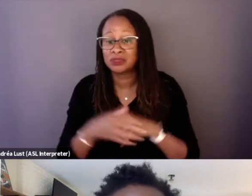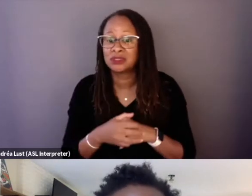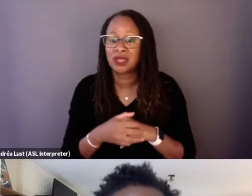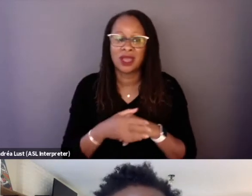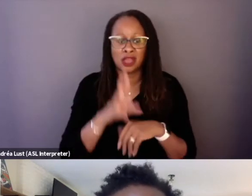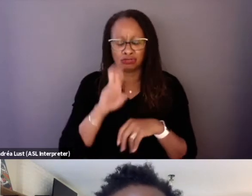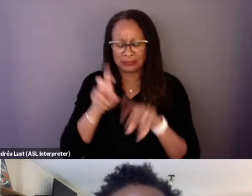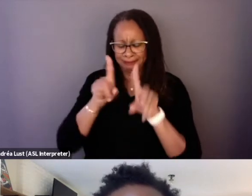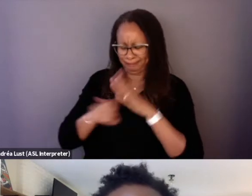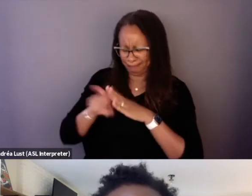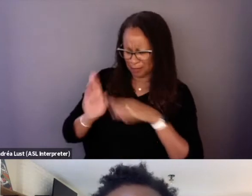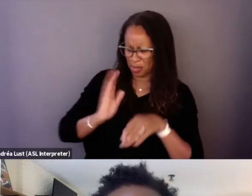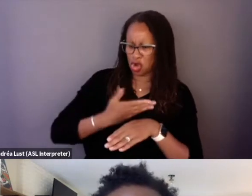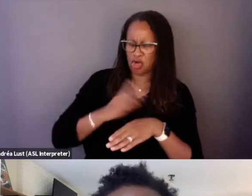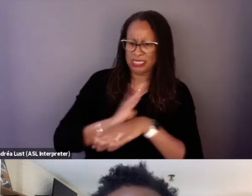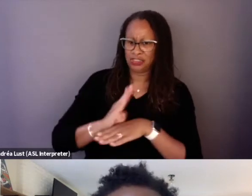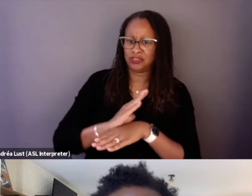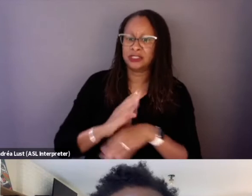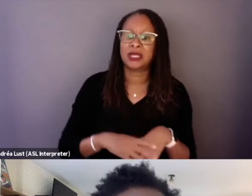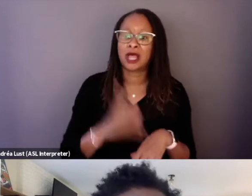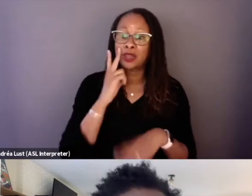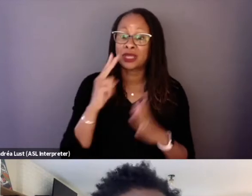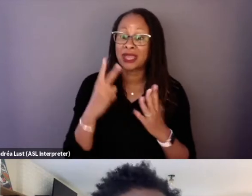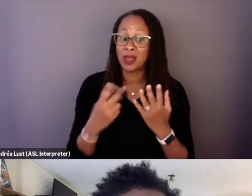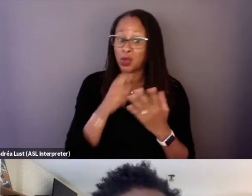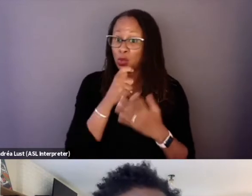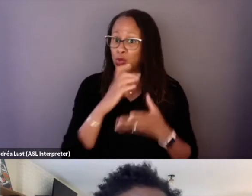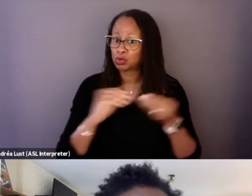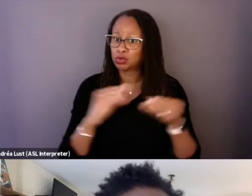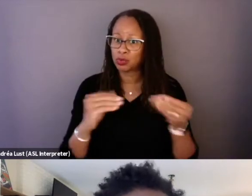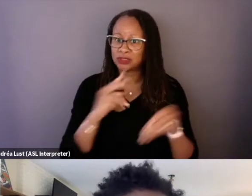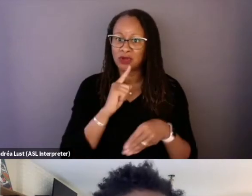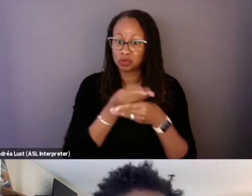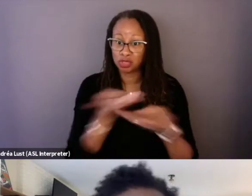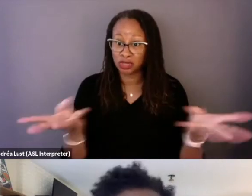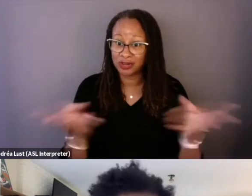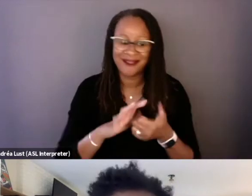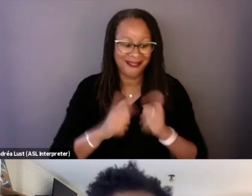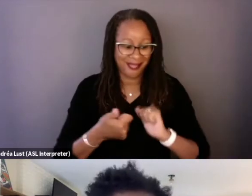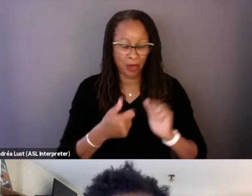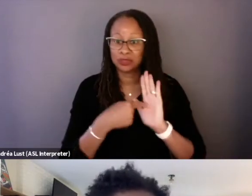and looking at whose story's being told, how is it being told, and who's telling it?